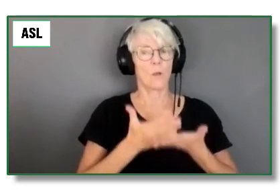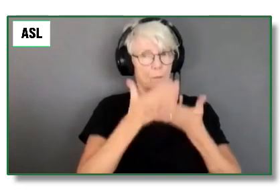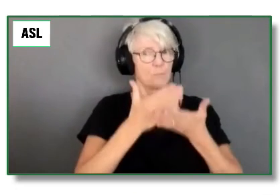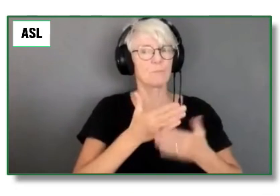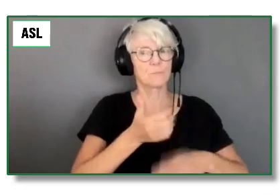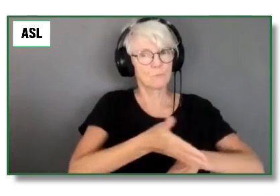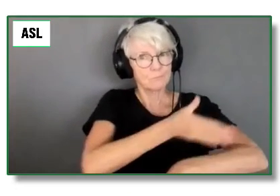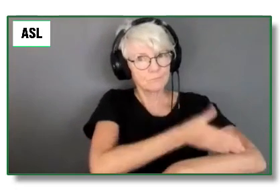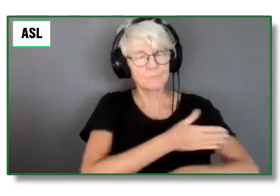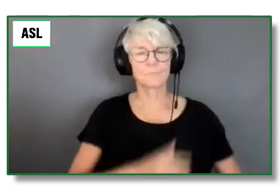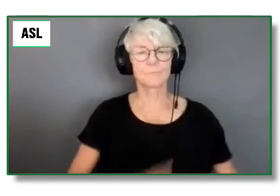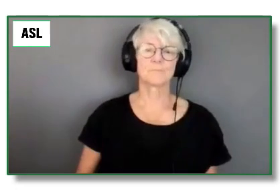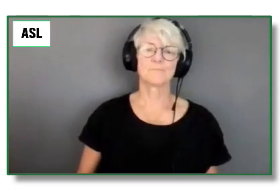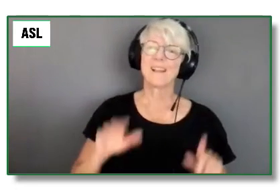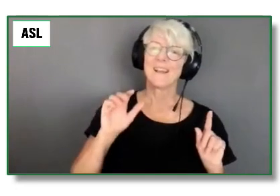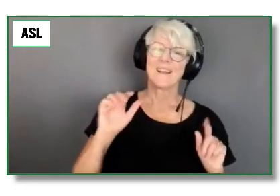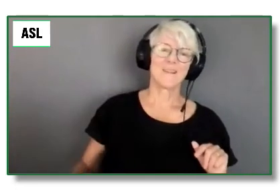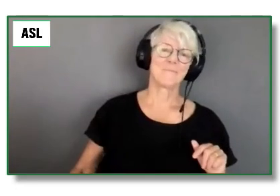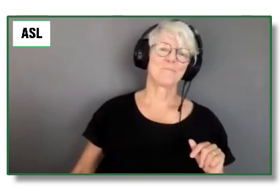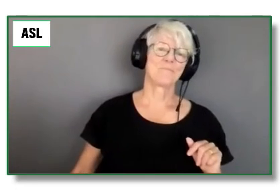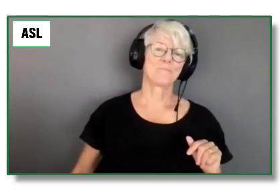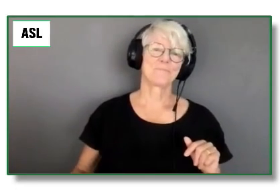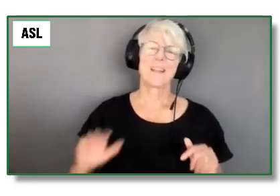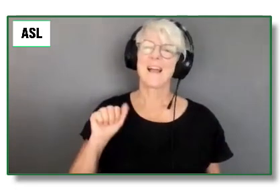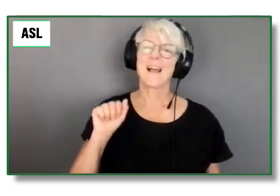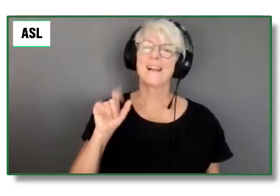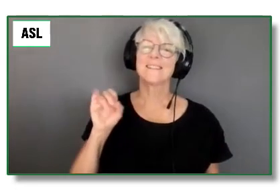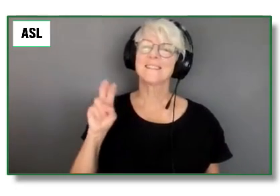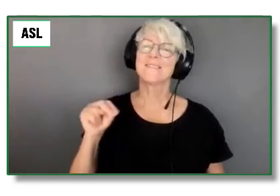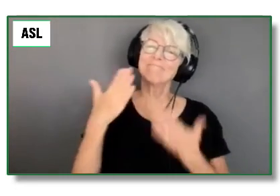both so much for your time today. We're so grateful to have you guys both of you